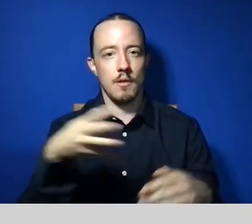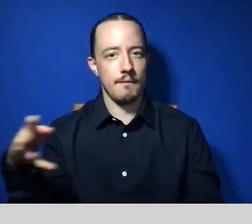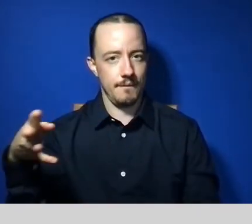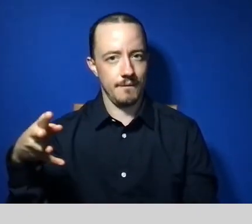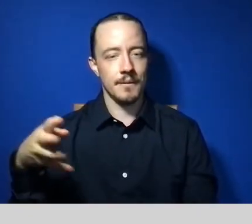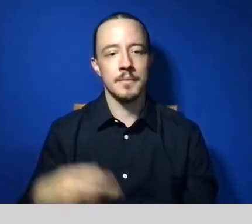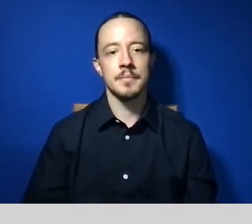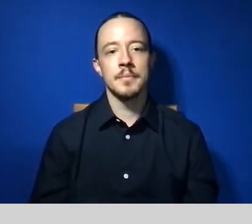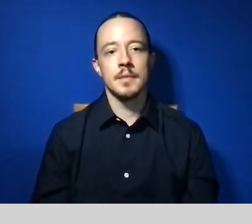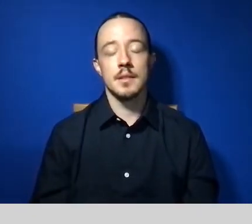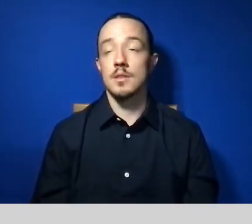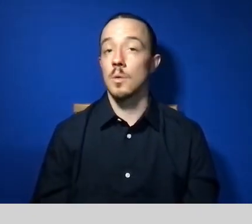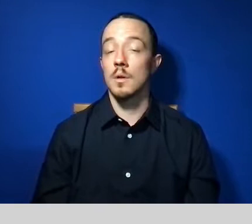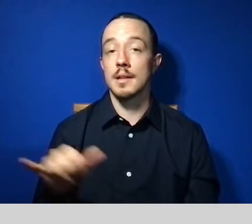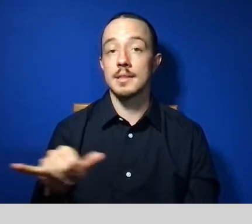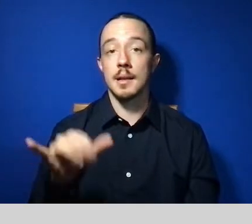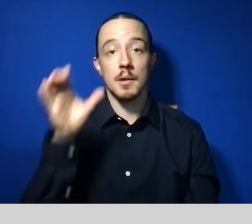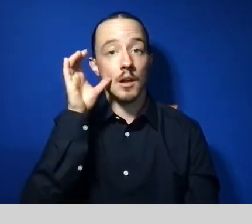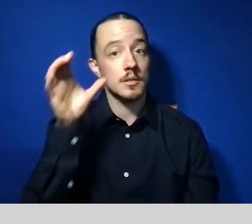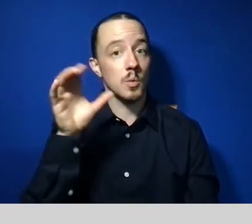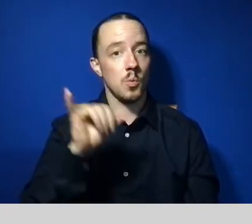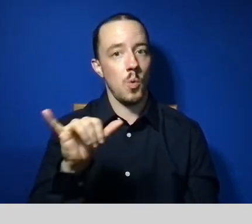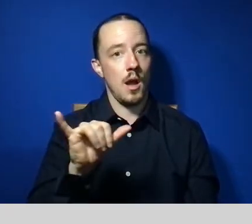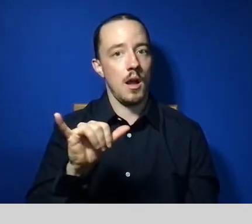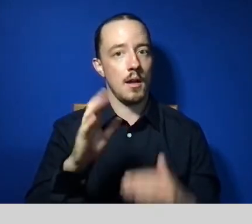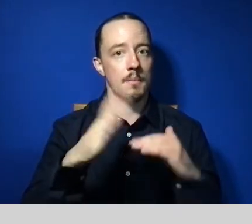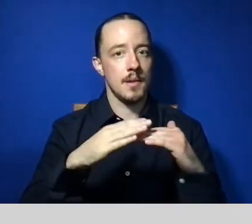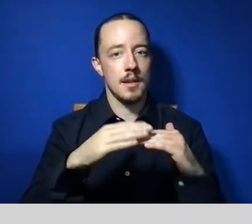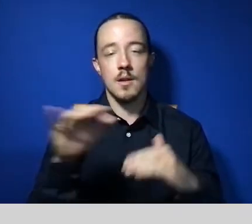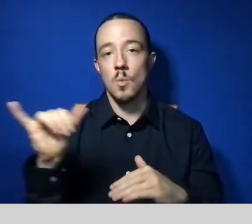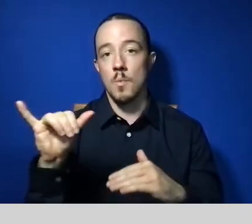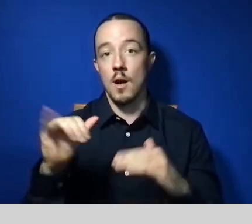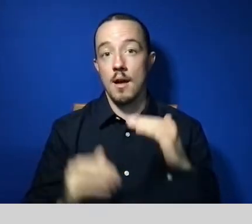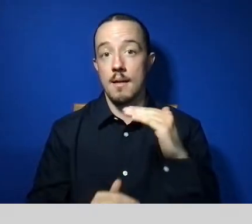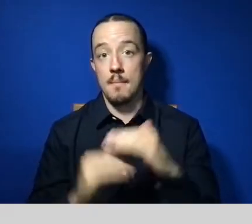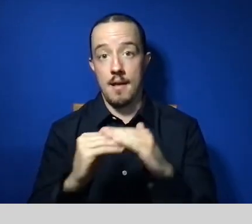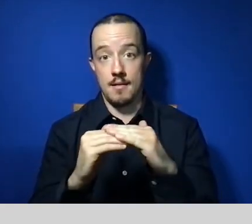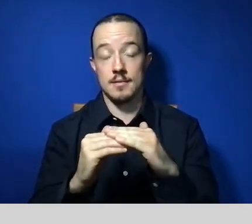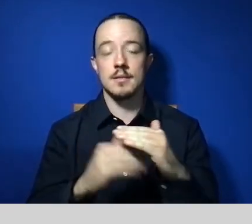And for the y min and the max is I'm taking the lowest level of the,